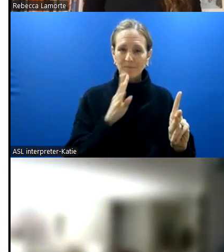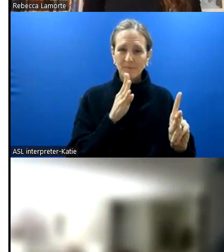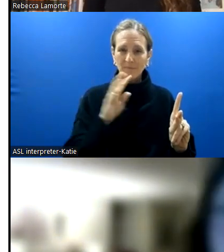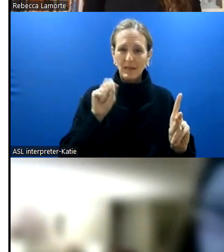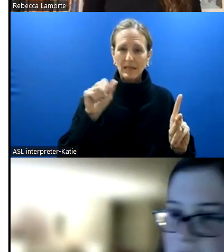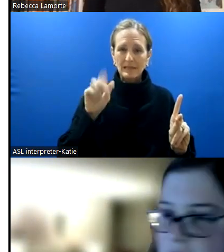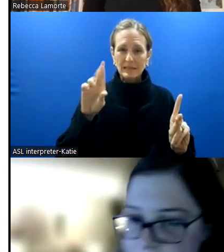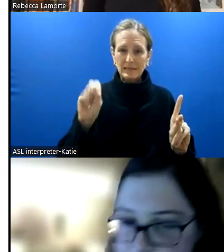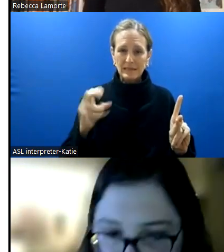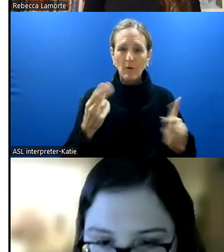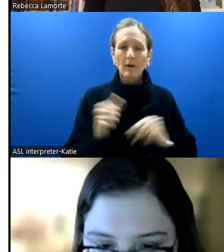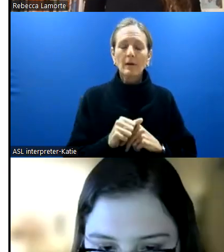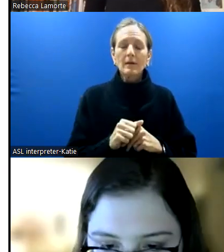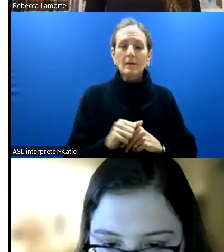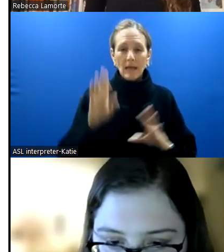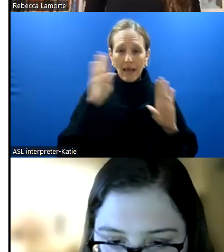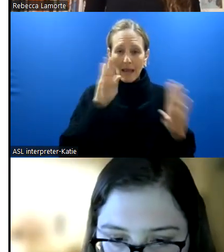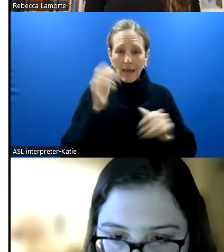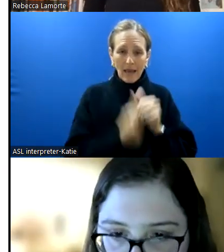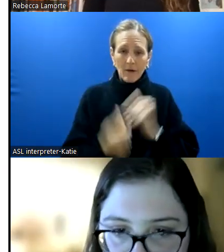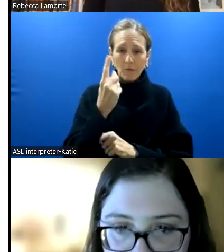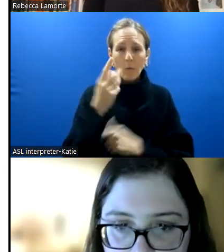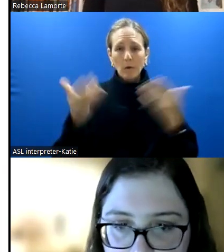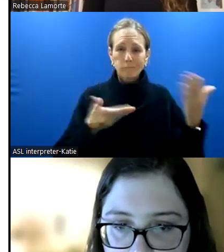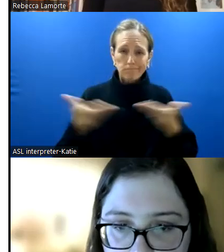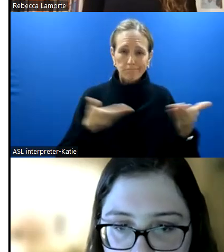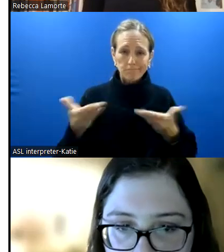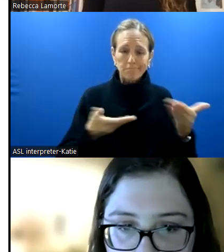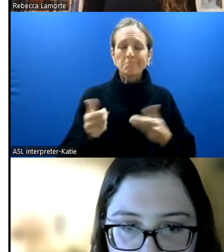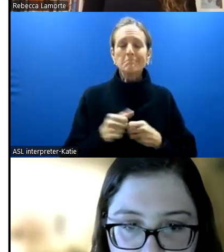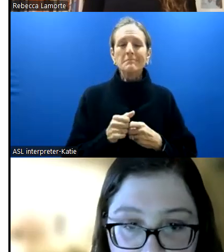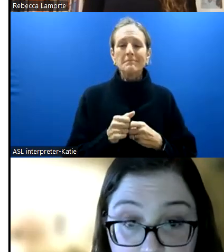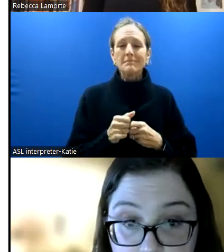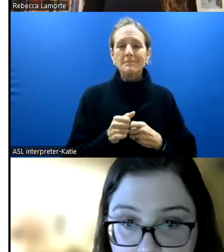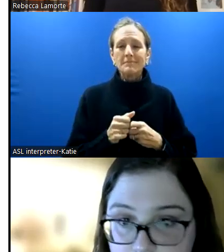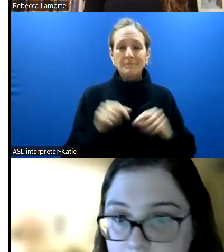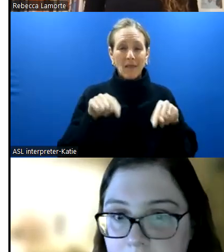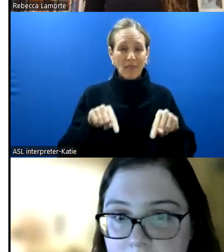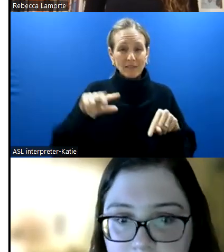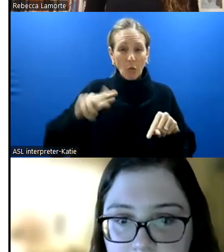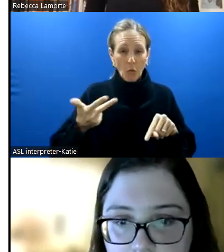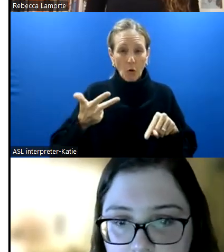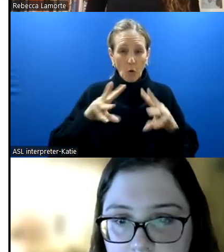Hi, everyone. Welcome to our third workshop of the fall.